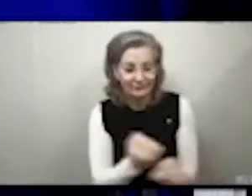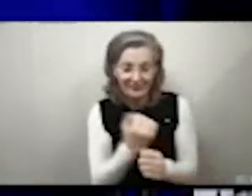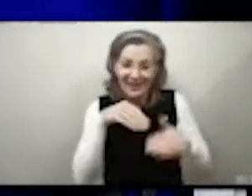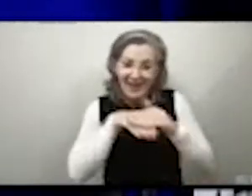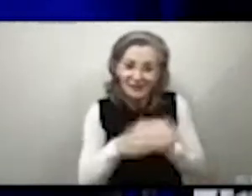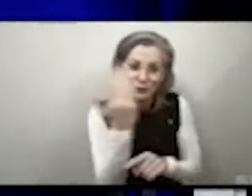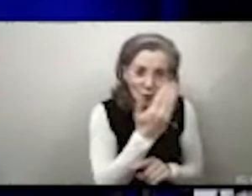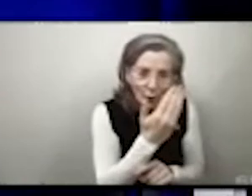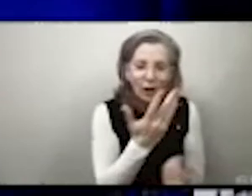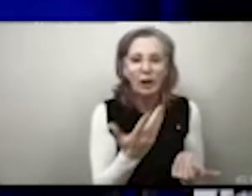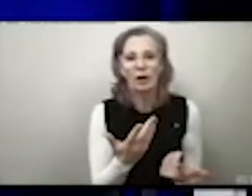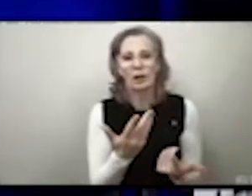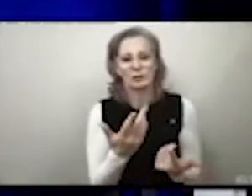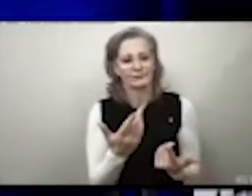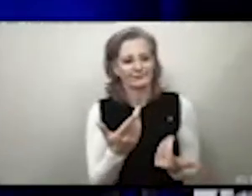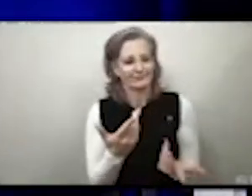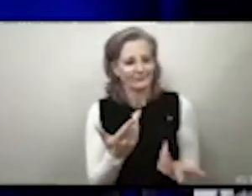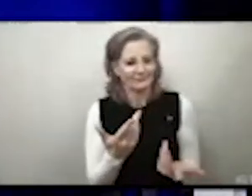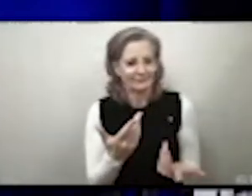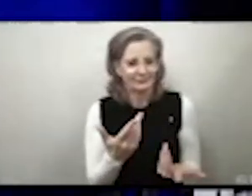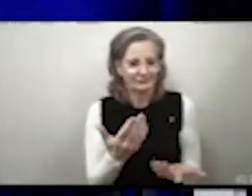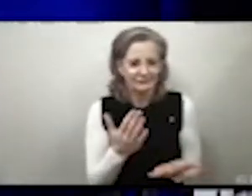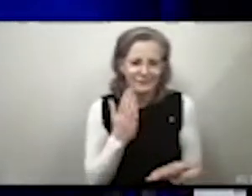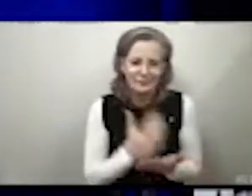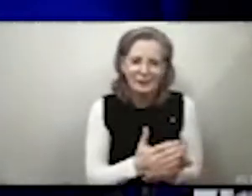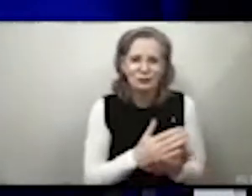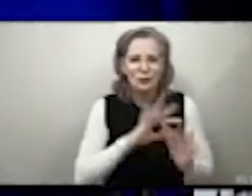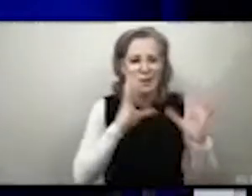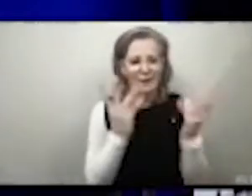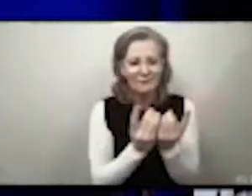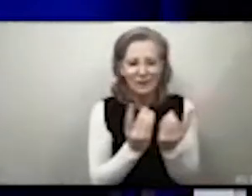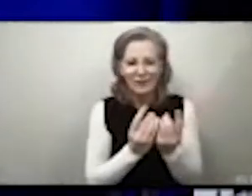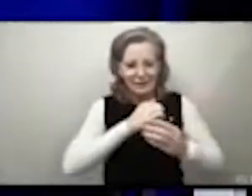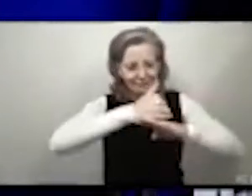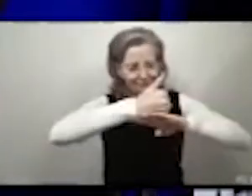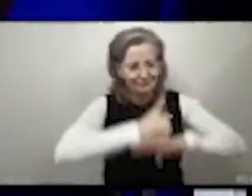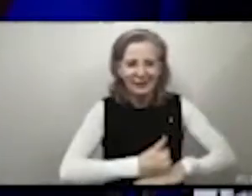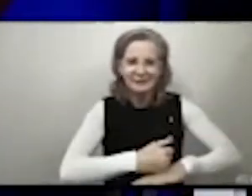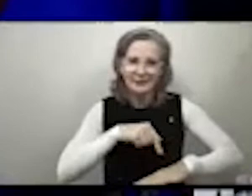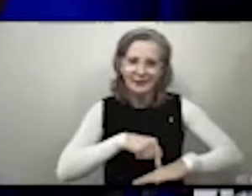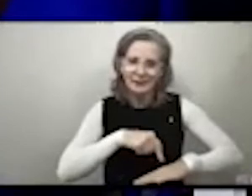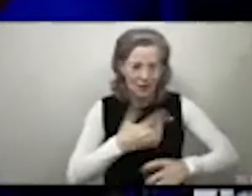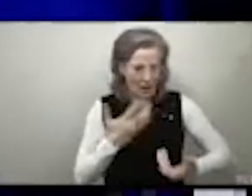so embedded in the way that we work, we think, that when people eventually